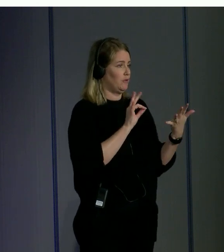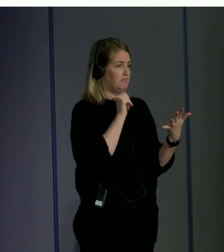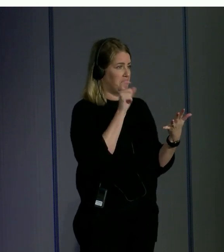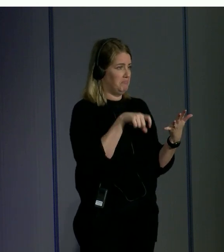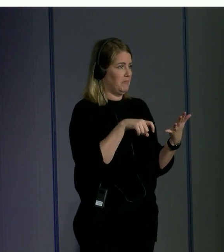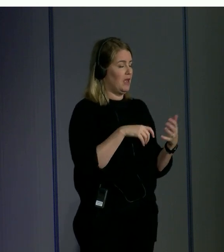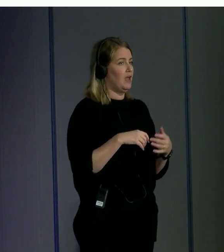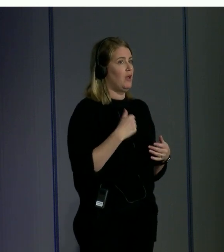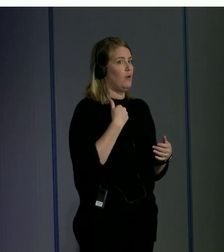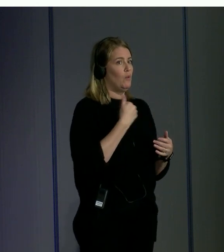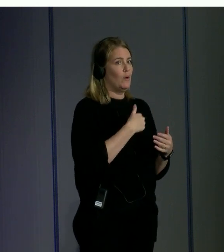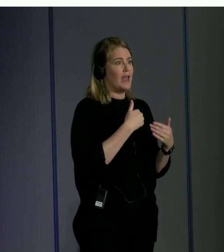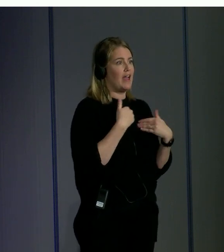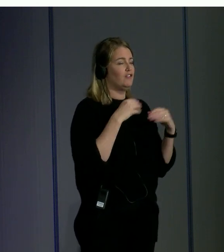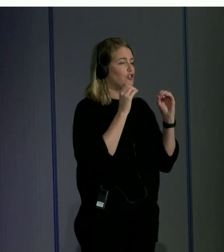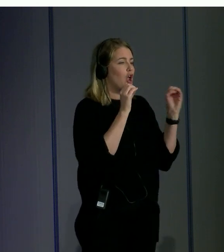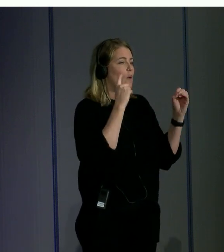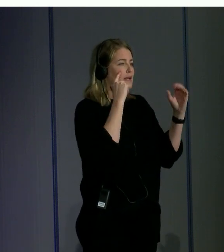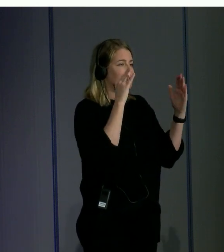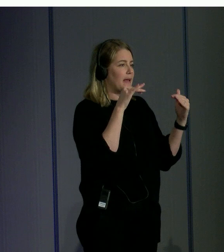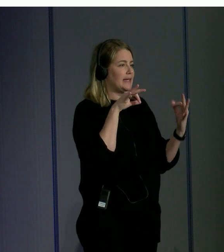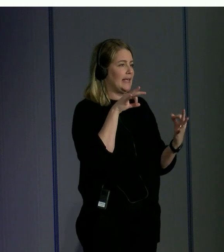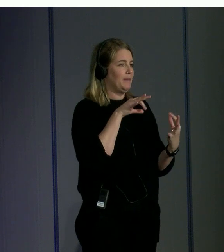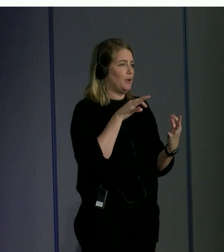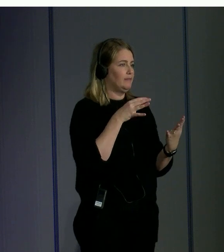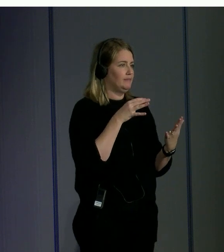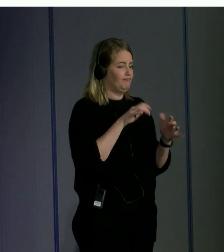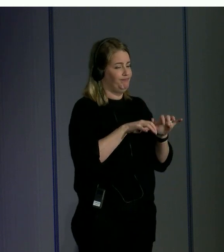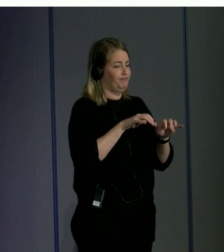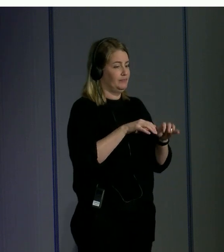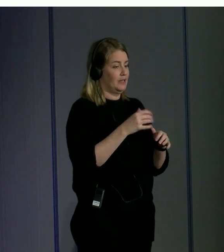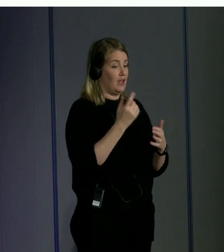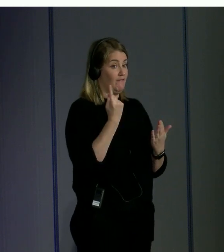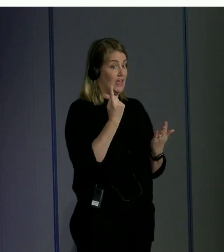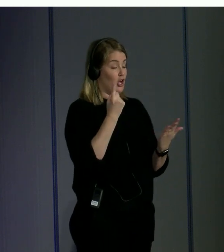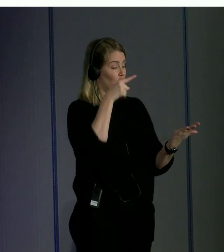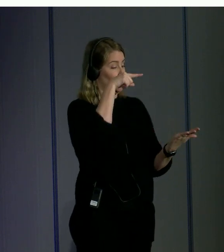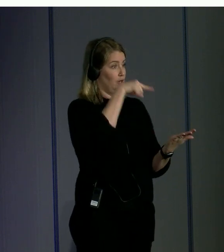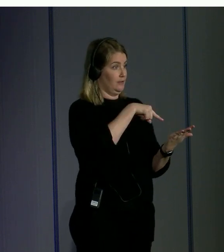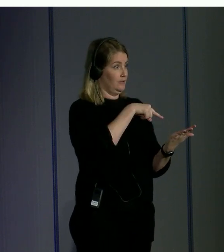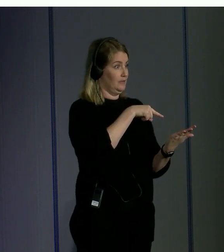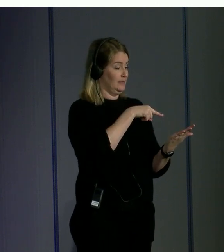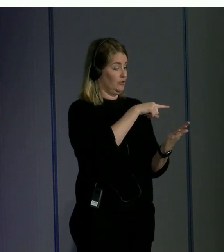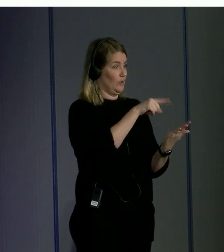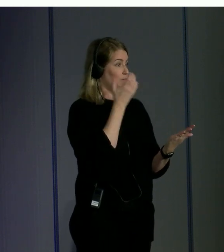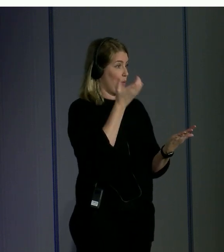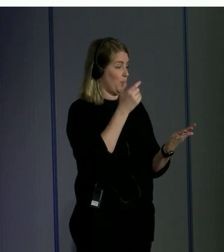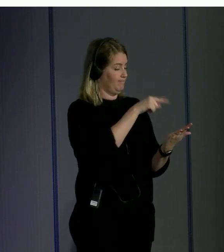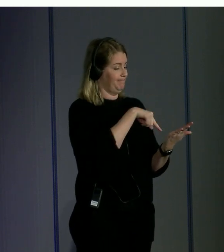We have no expected input besides our finger on a screen. Pointing device.